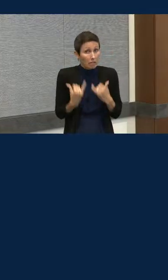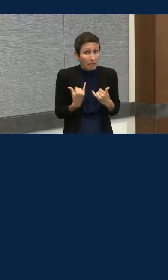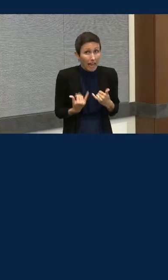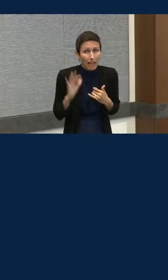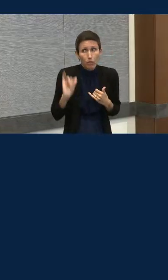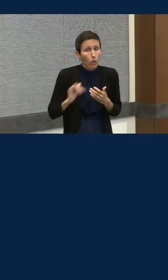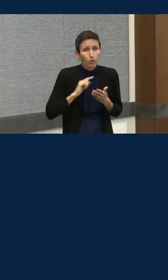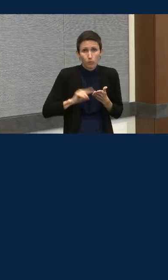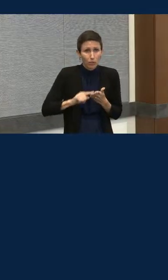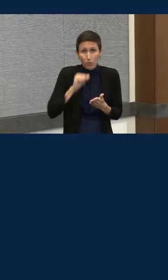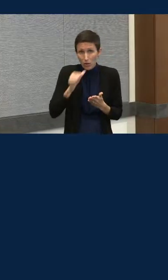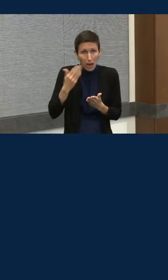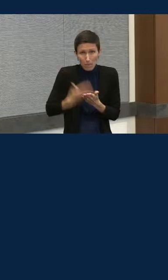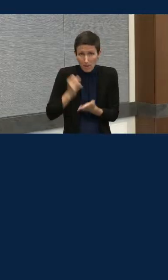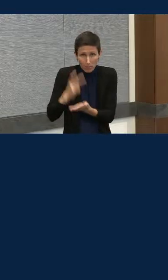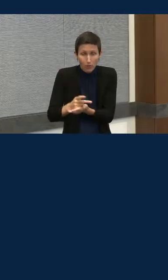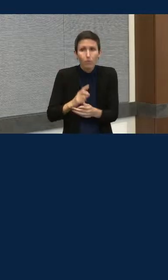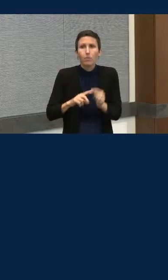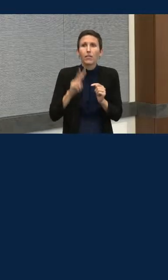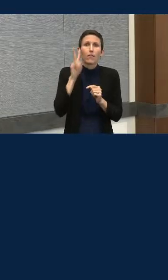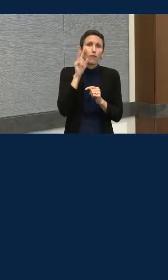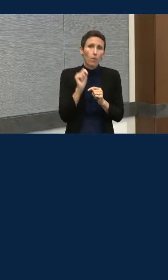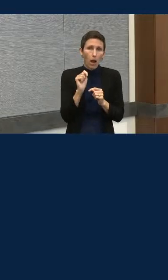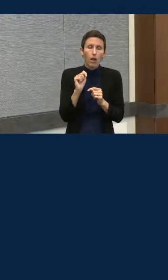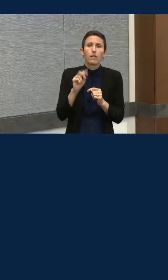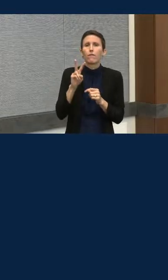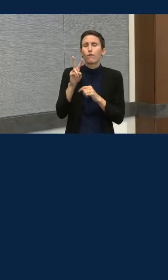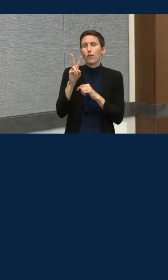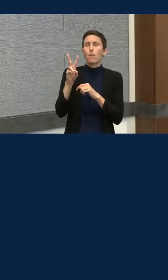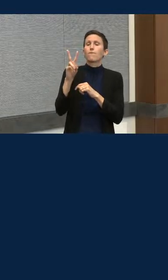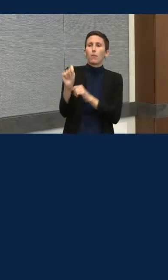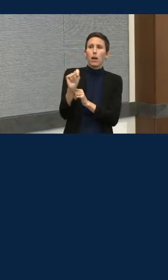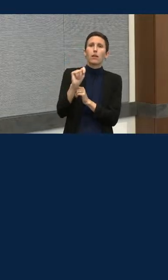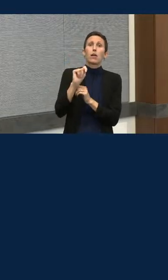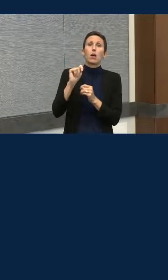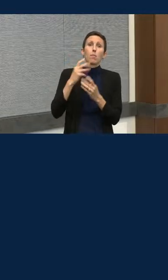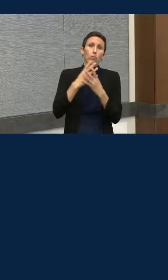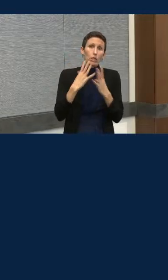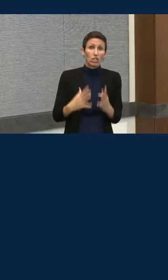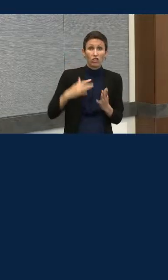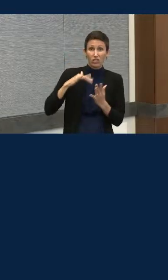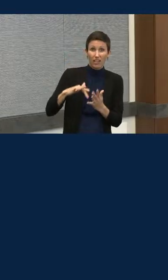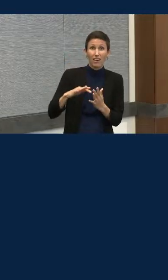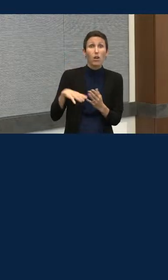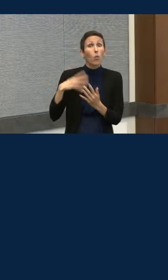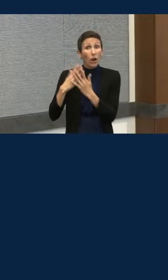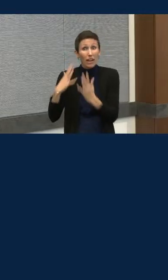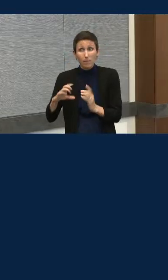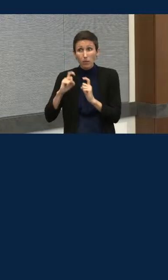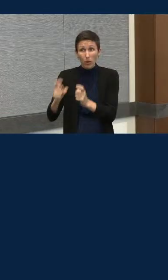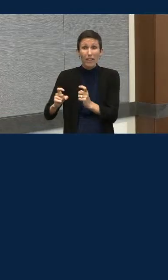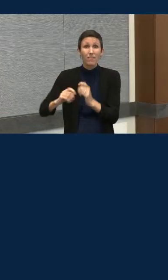Vermont prisoner study for example where inmates were given